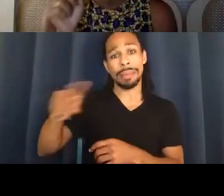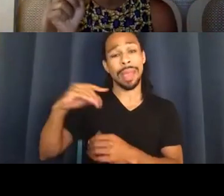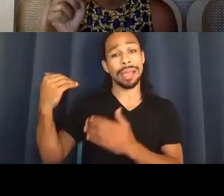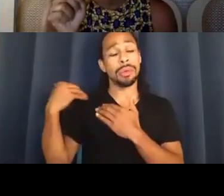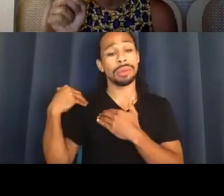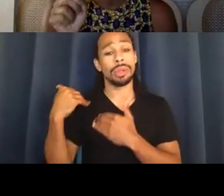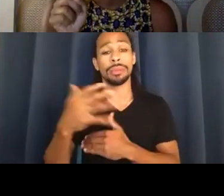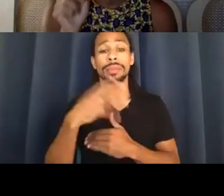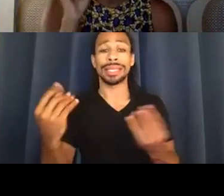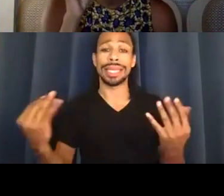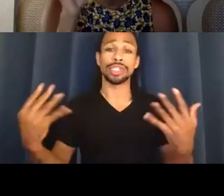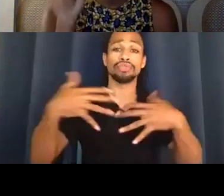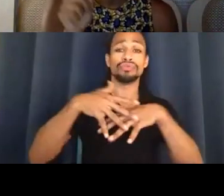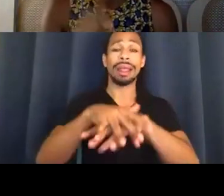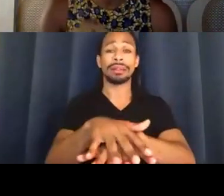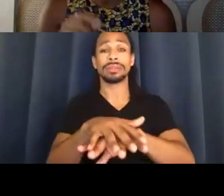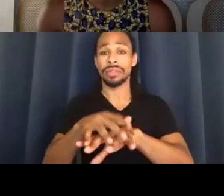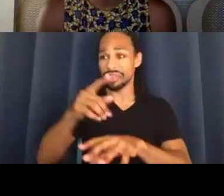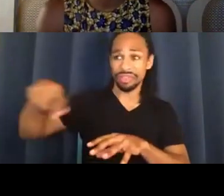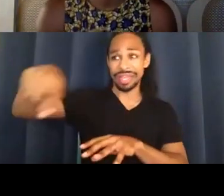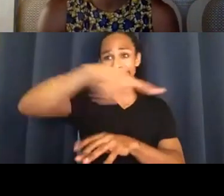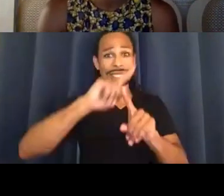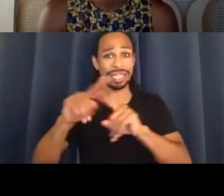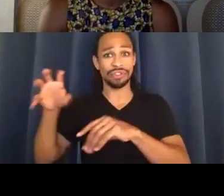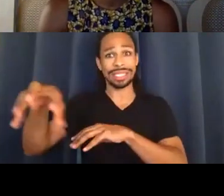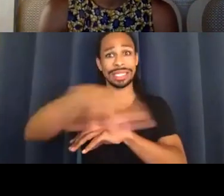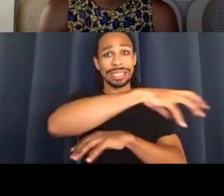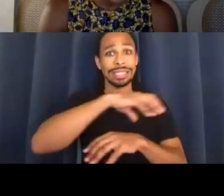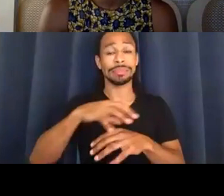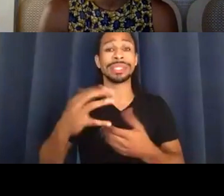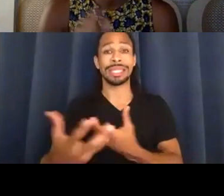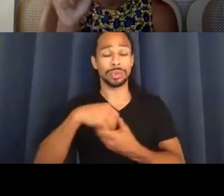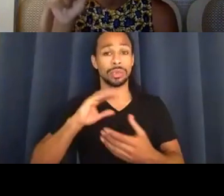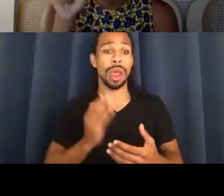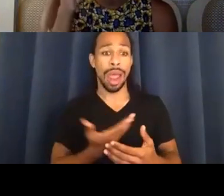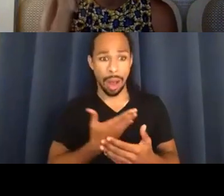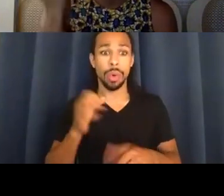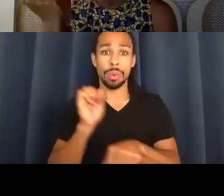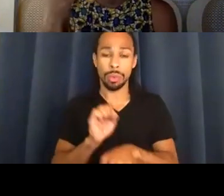a little bit better how we can be antiracist in our practice and begin to understand and